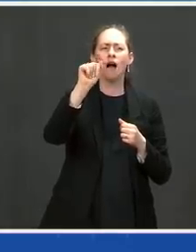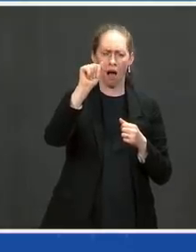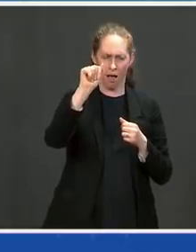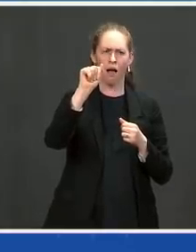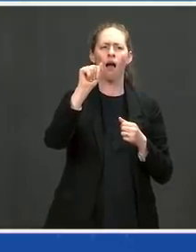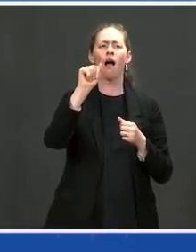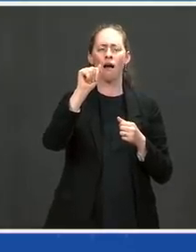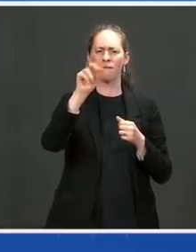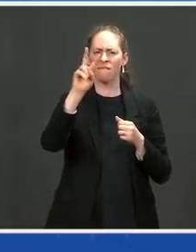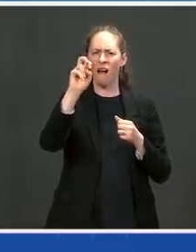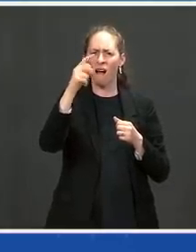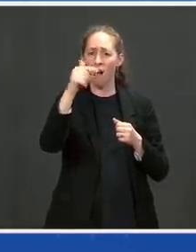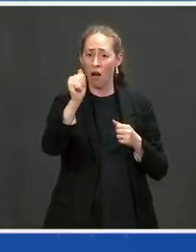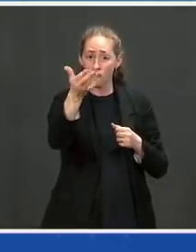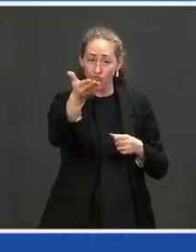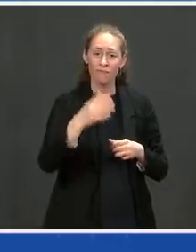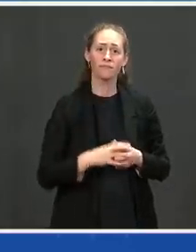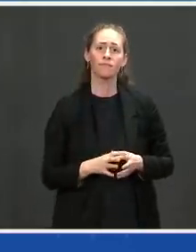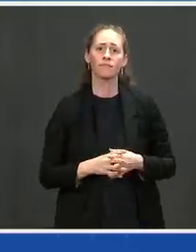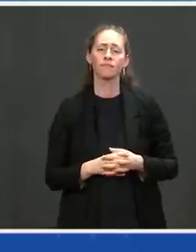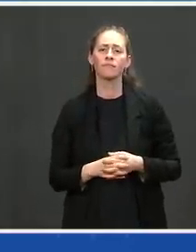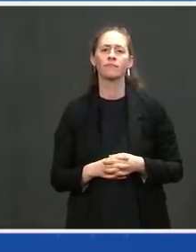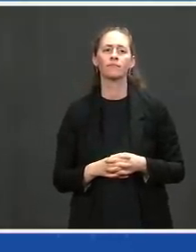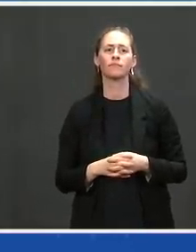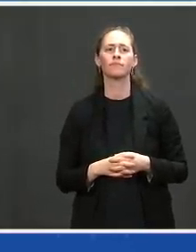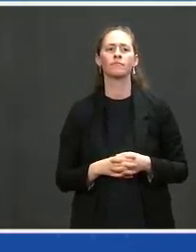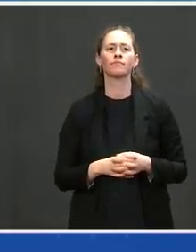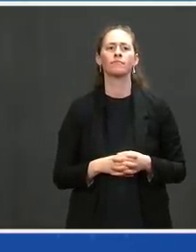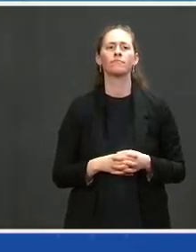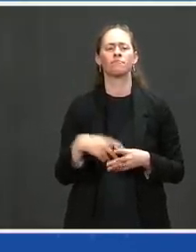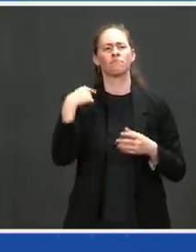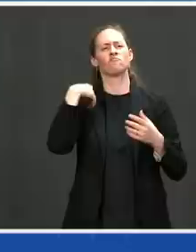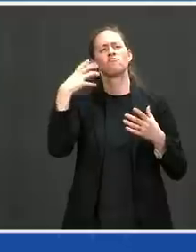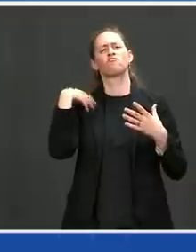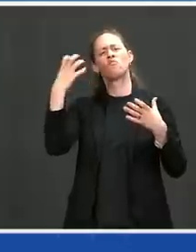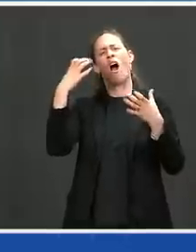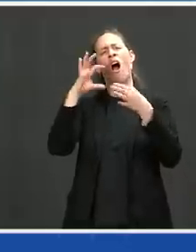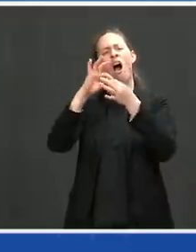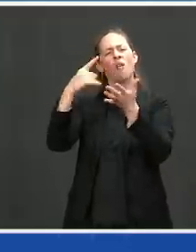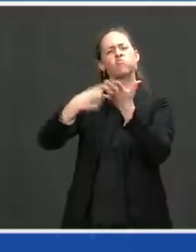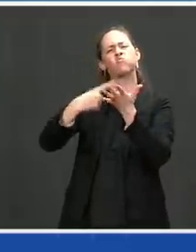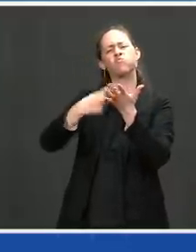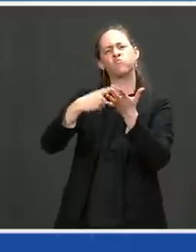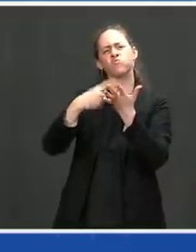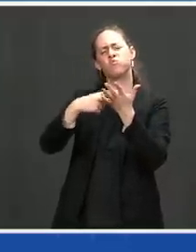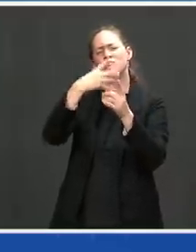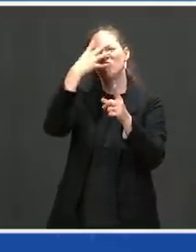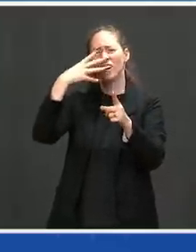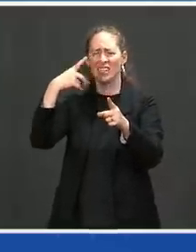The Press: I'd like to circle back to immigration, please. You just listed the reasons that people are coming,